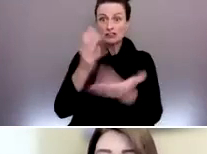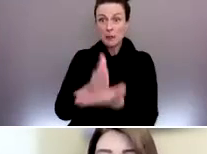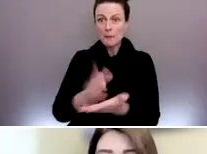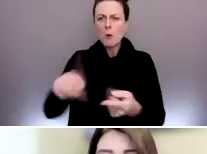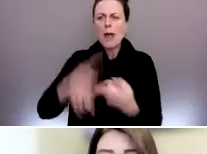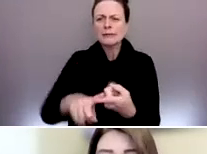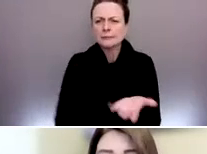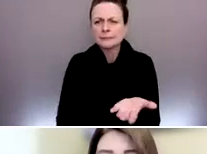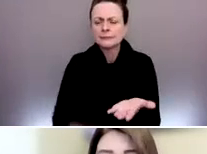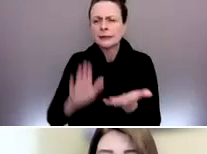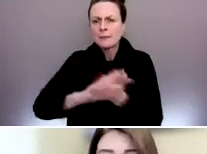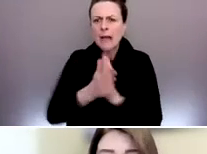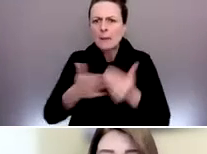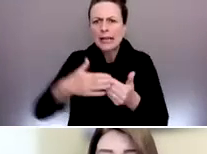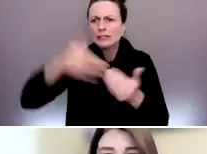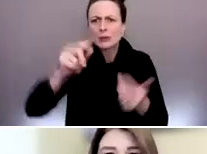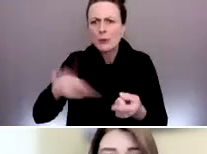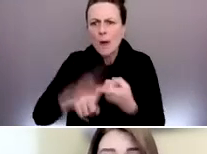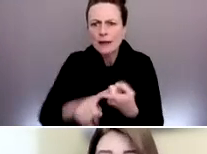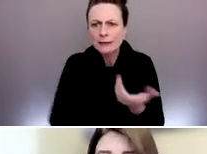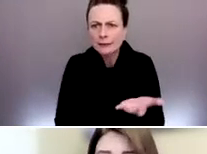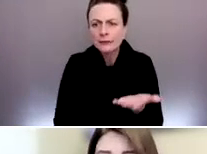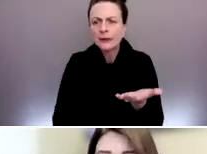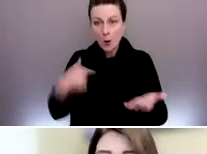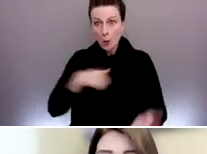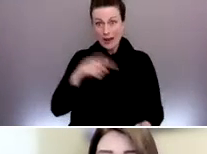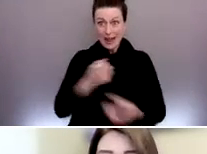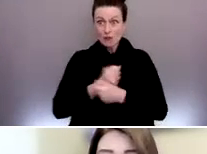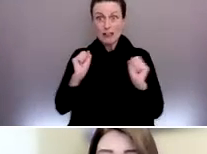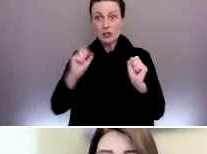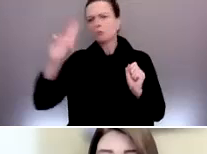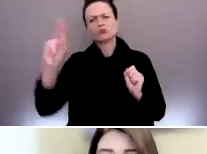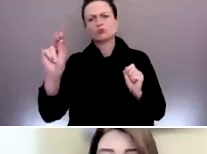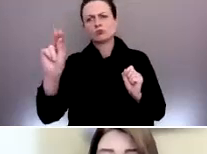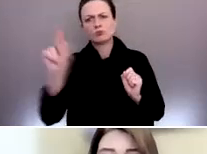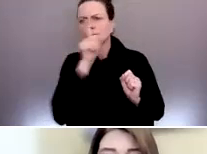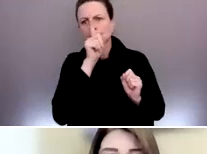does it get easier? We are not a people that needs to be reckoned -- rescued, we want to